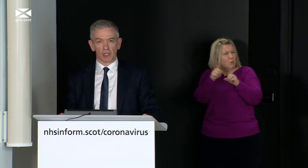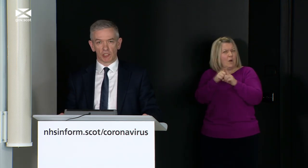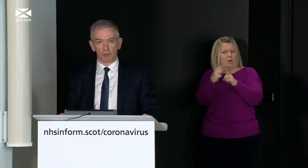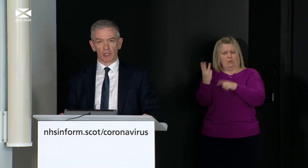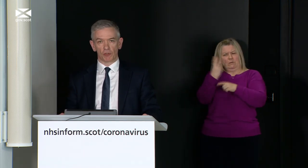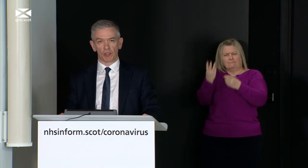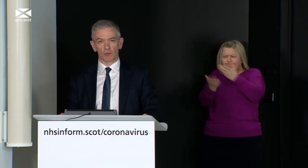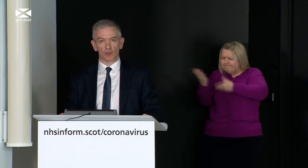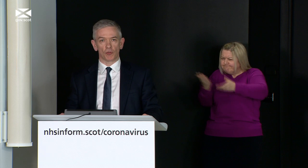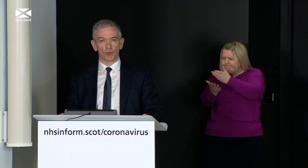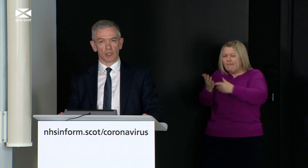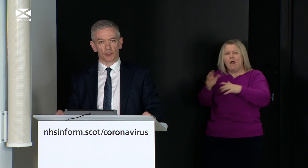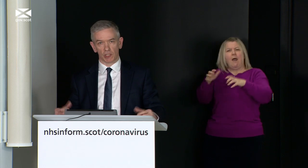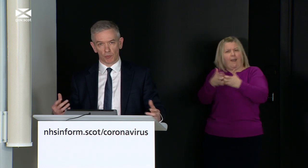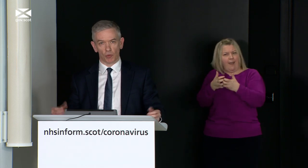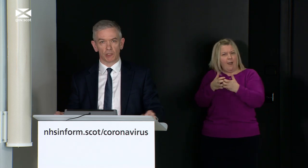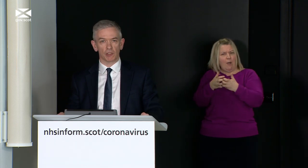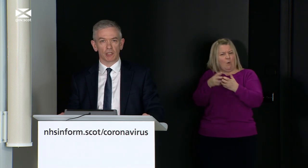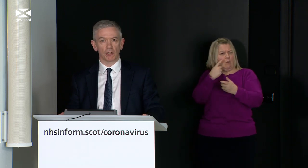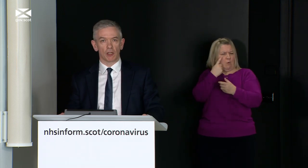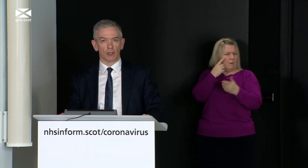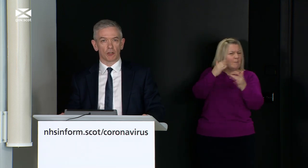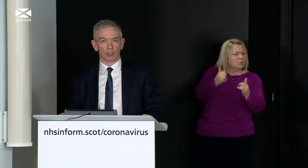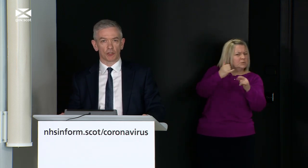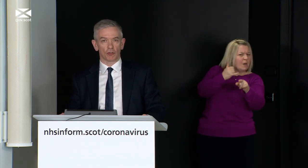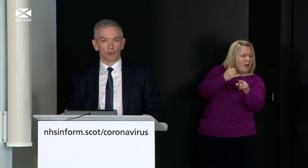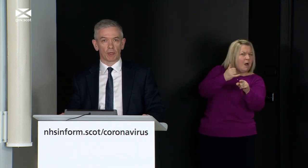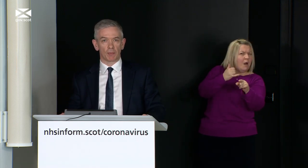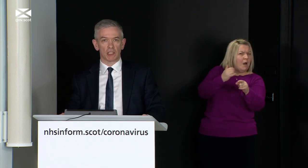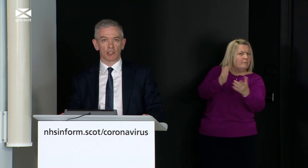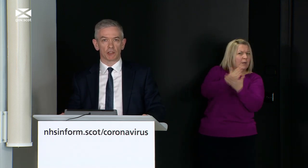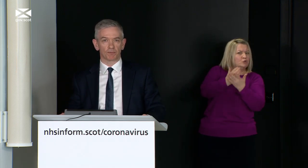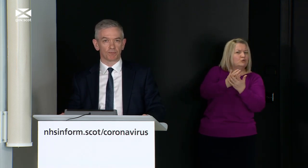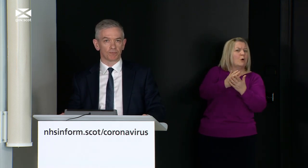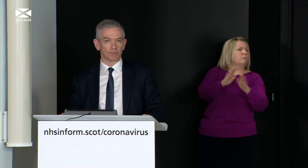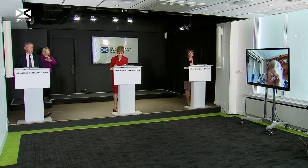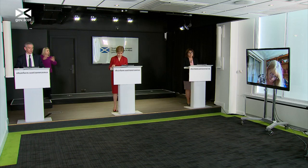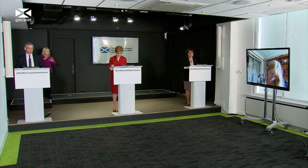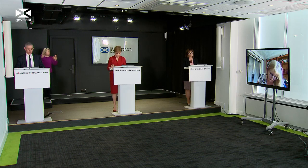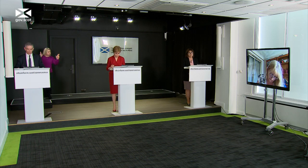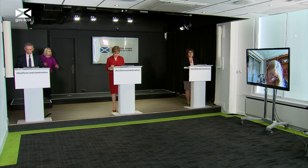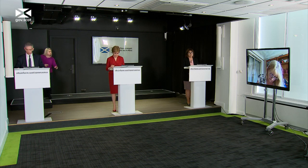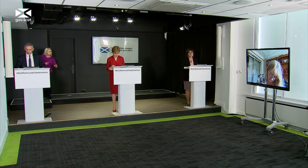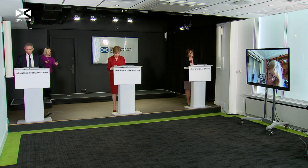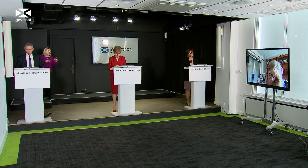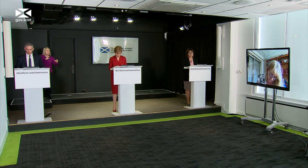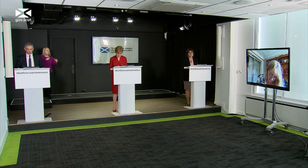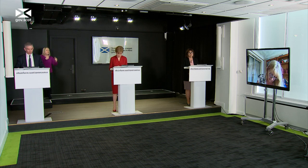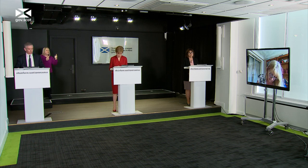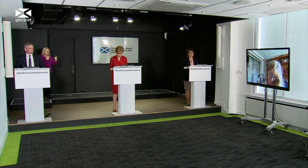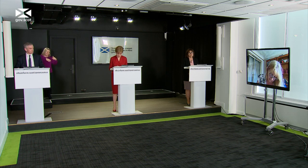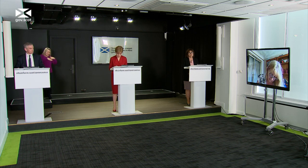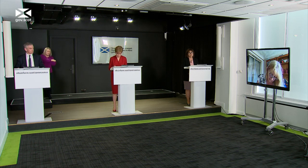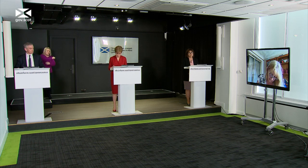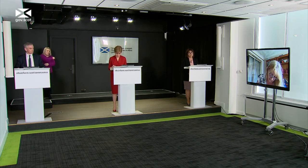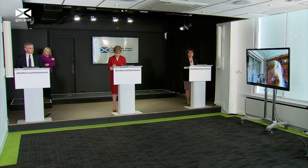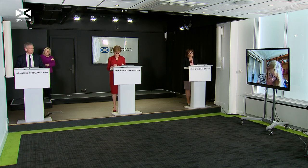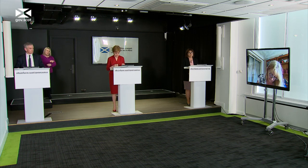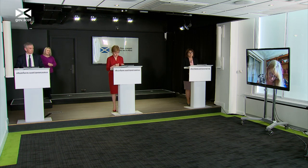putting in place arrangements so that we can try to monitor that on a Scotland-wide basis. OK, thanks Gregor. Mure Dickie from the Financial Times.